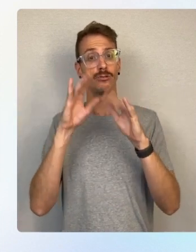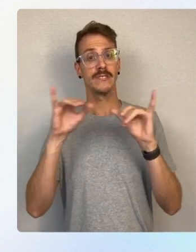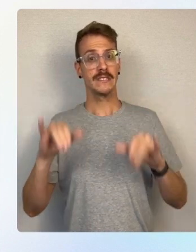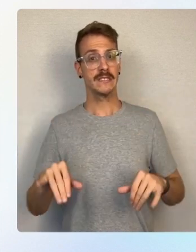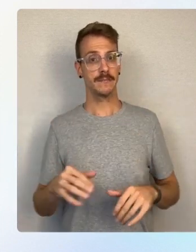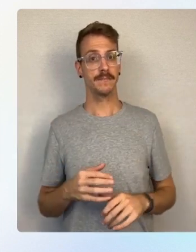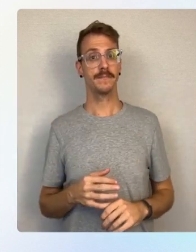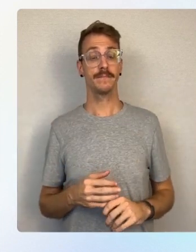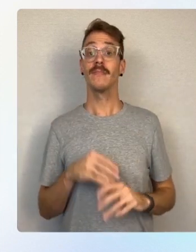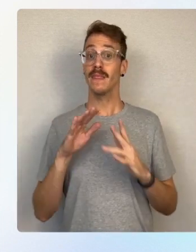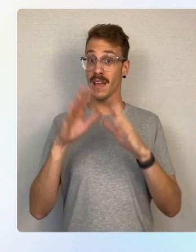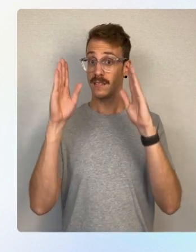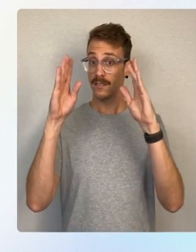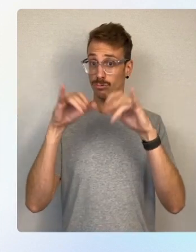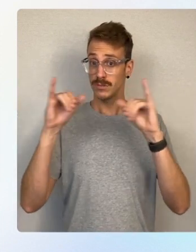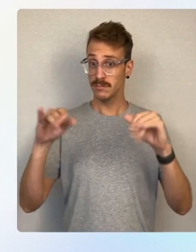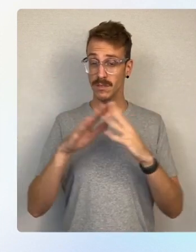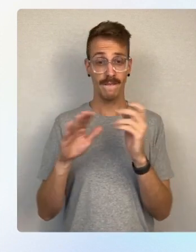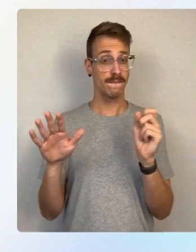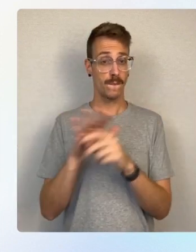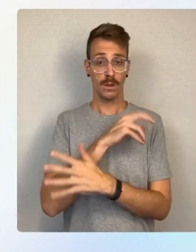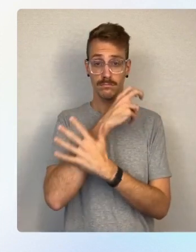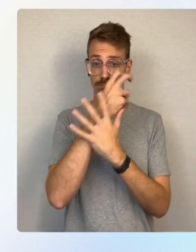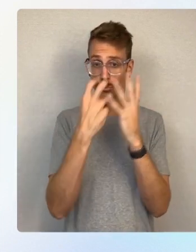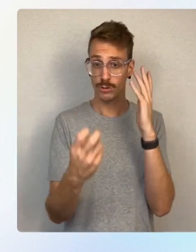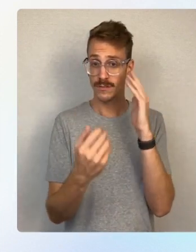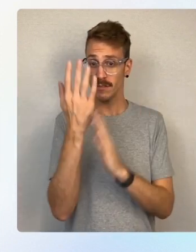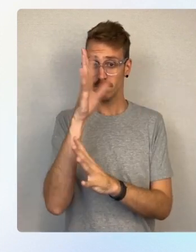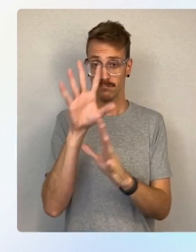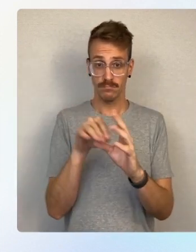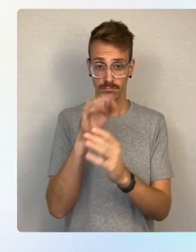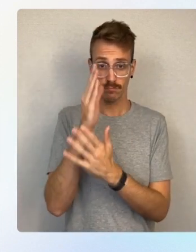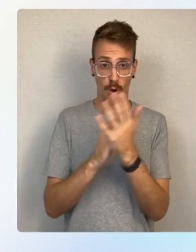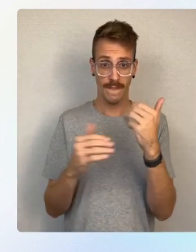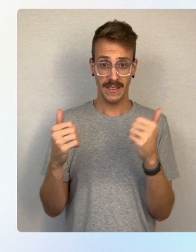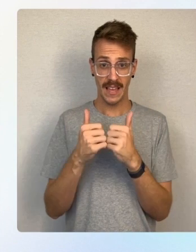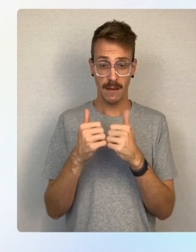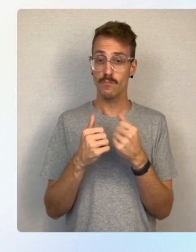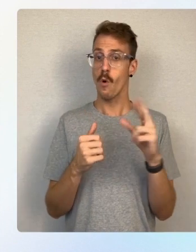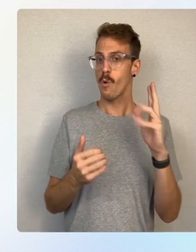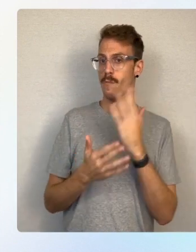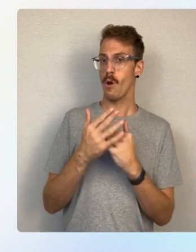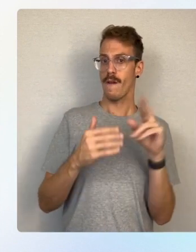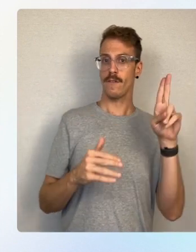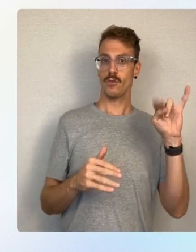you should include some form of attention system. This attention system can be fully immersive and part of the game,